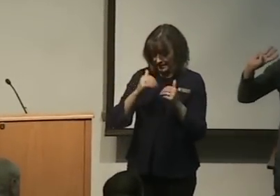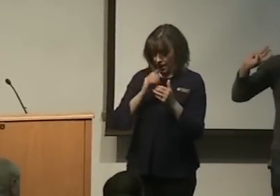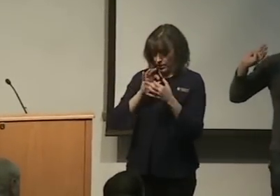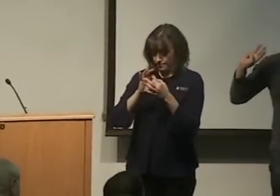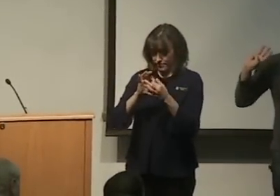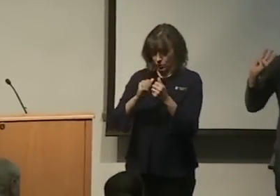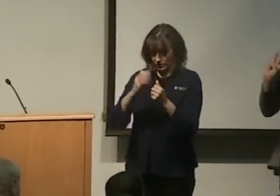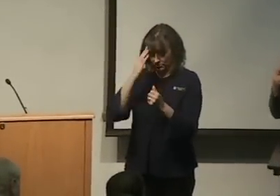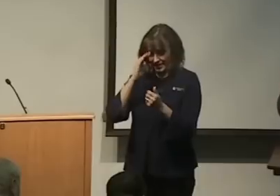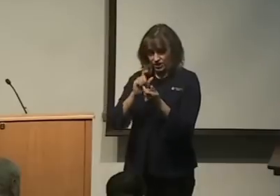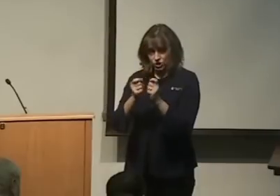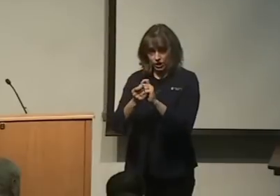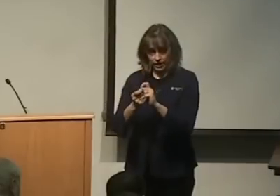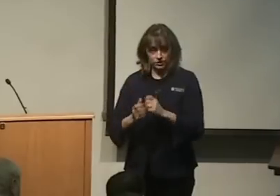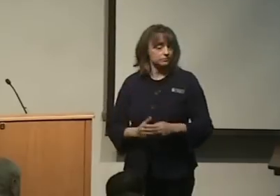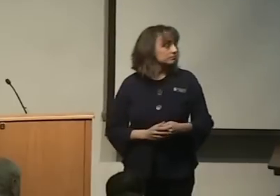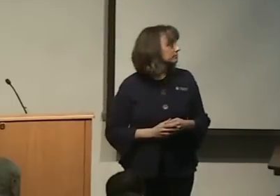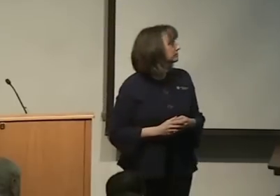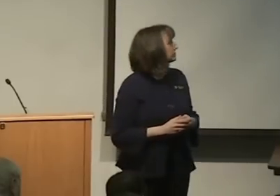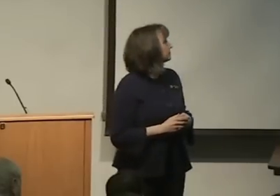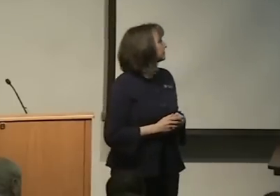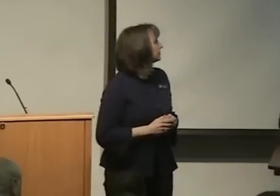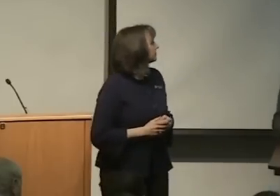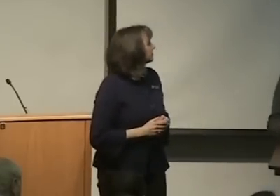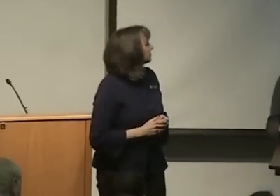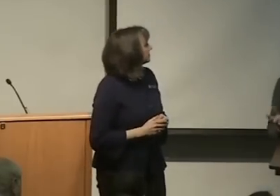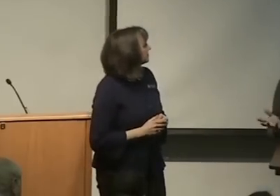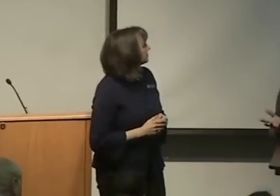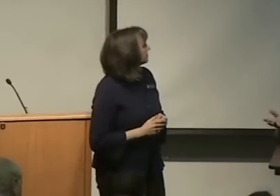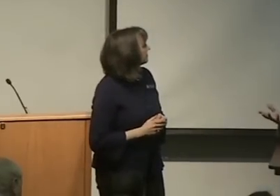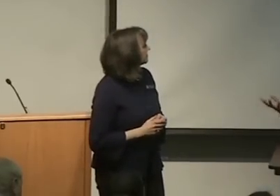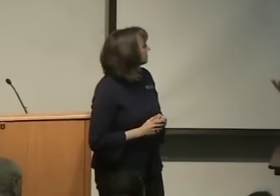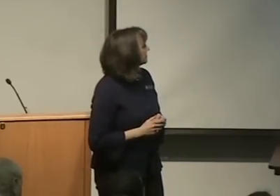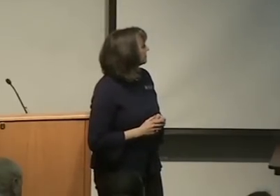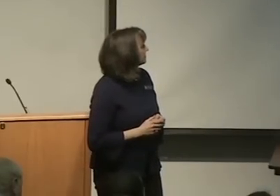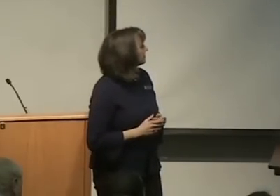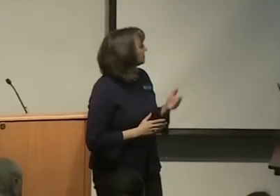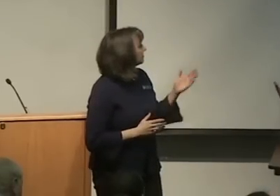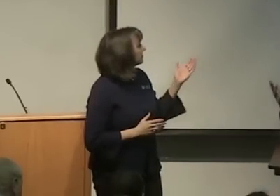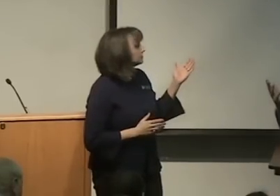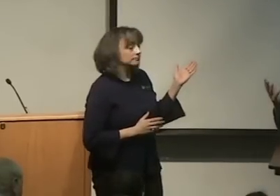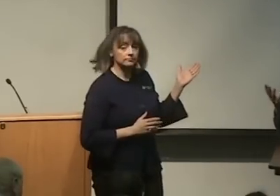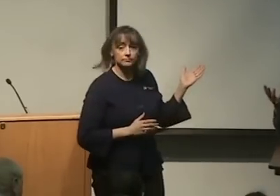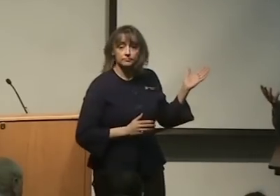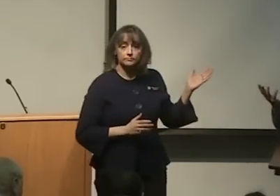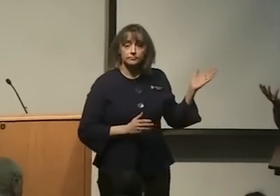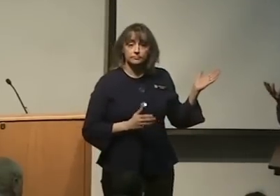because of technology that we'd like to say, ah, I hate that. Sorry, you might want to go back to horse and buggy,